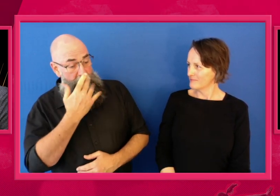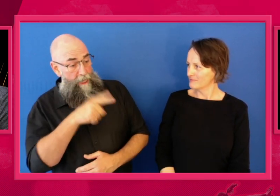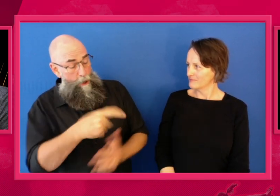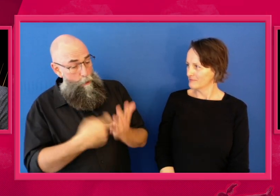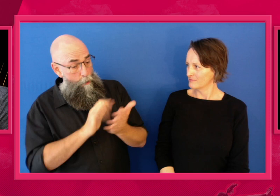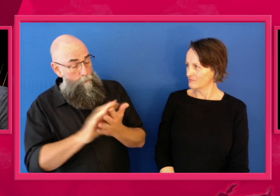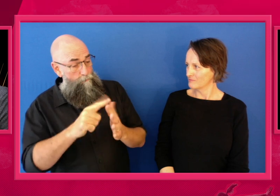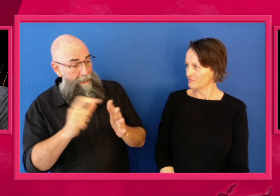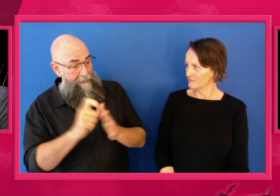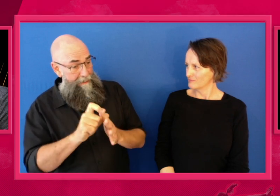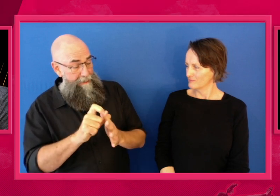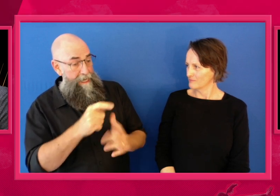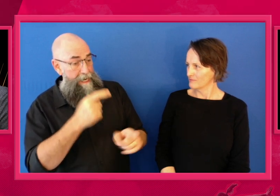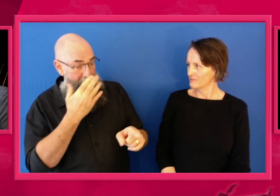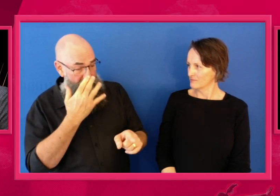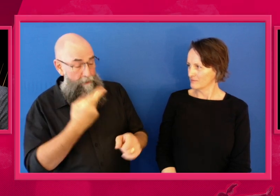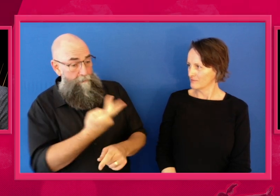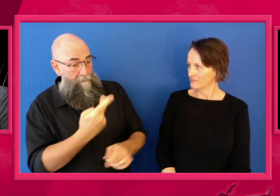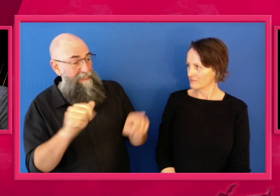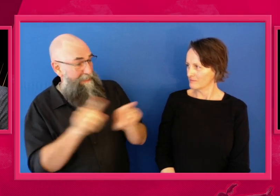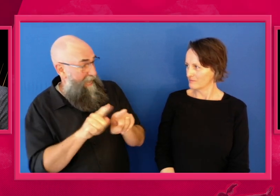as Rheed and my young fella. Georgie Tunny: Oh wow.